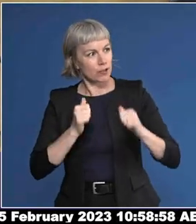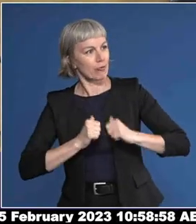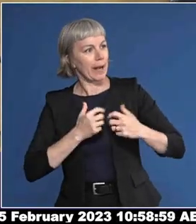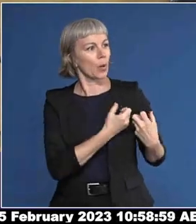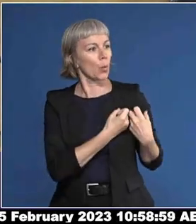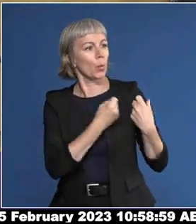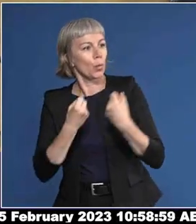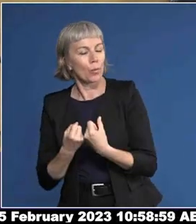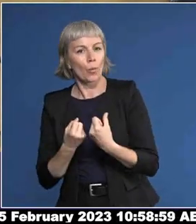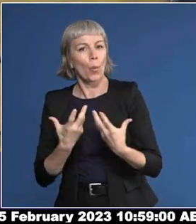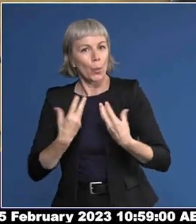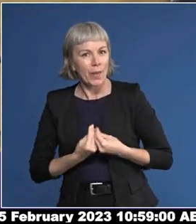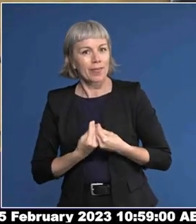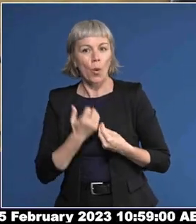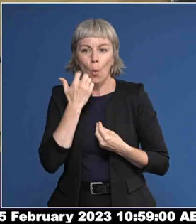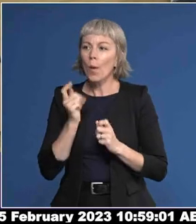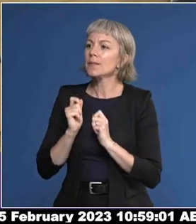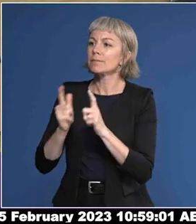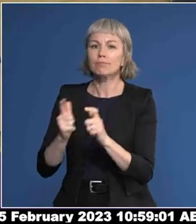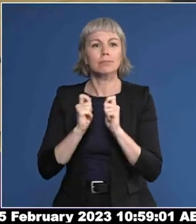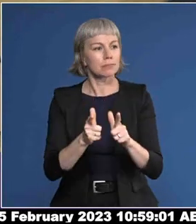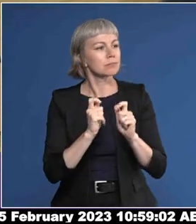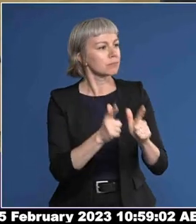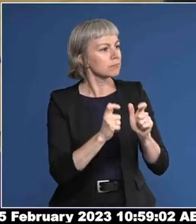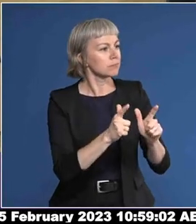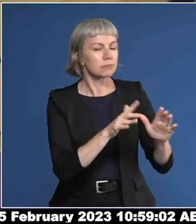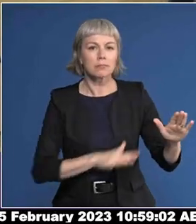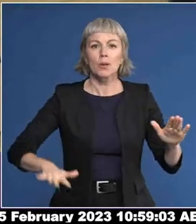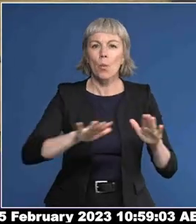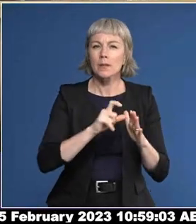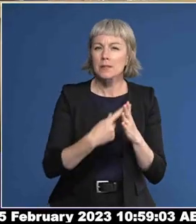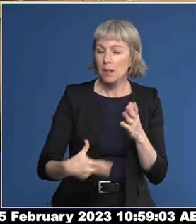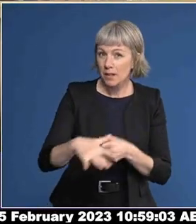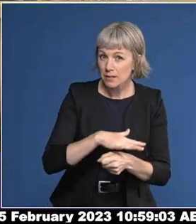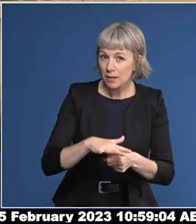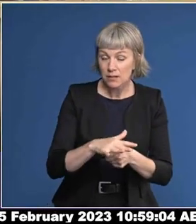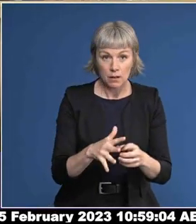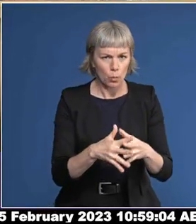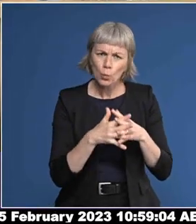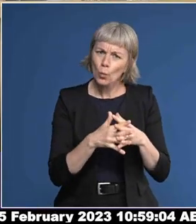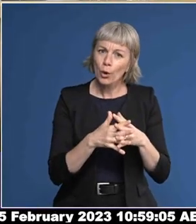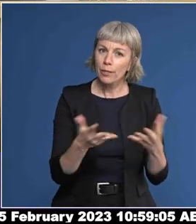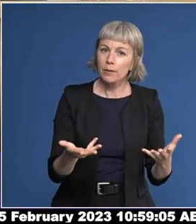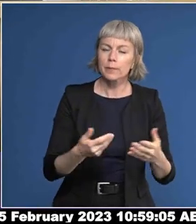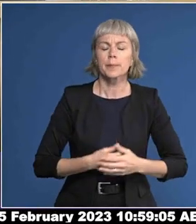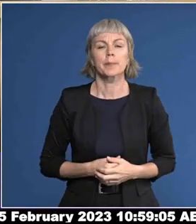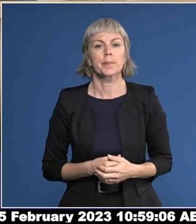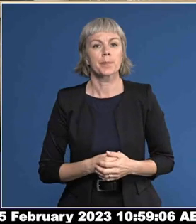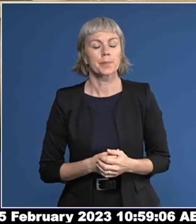Recognition of training? My - the thing I like about our own developed modules - organisational